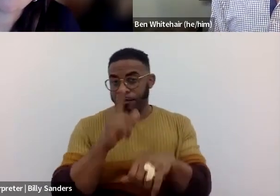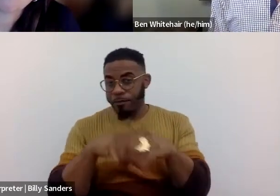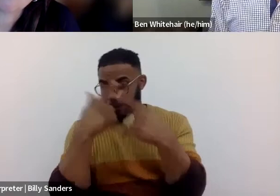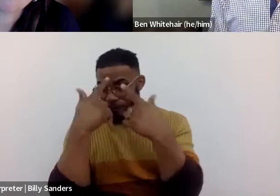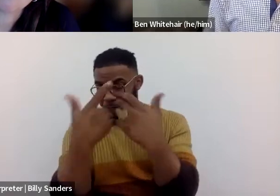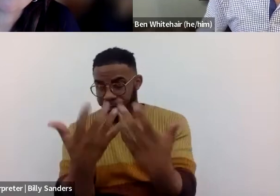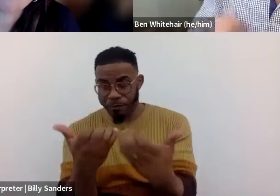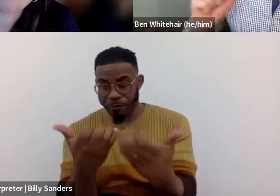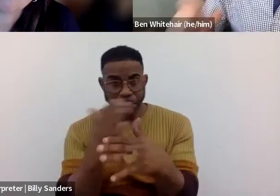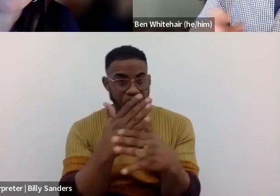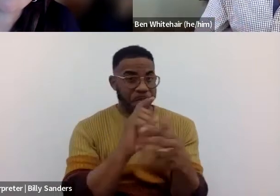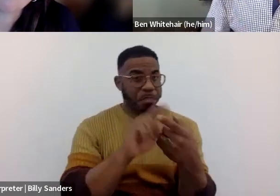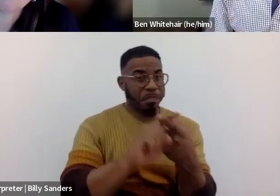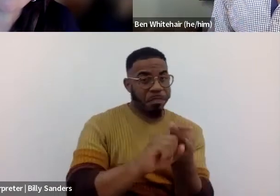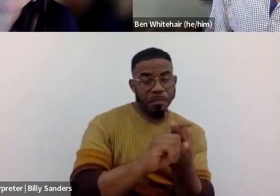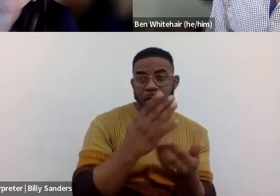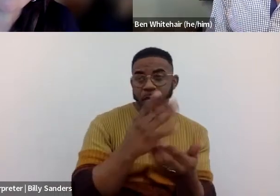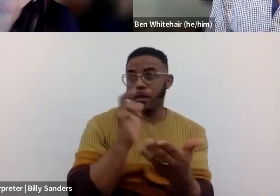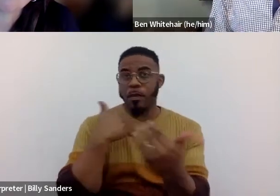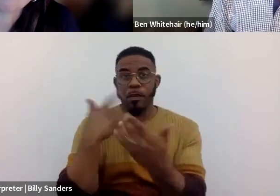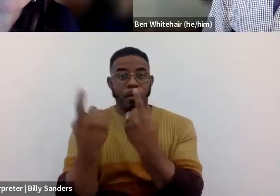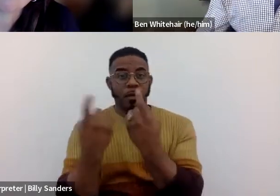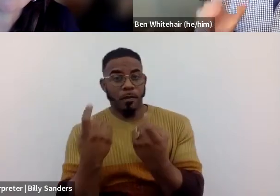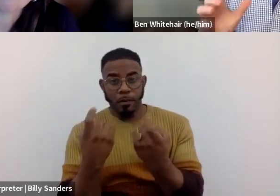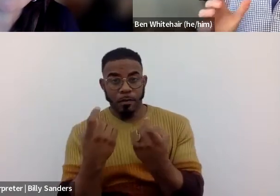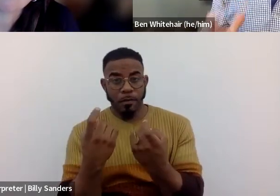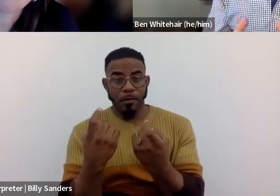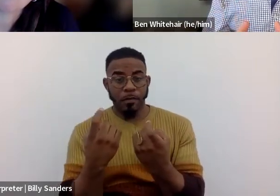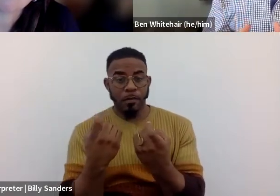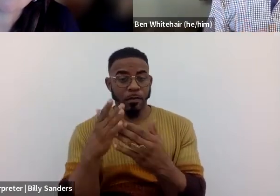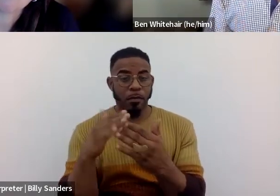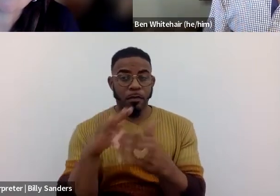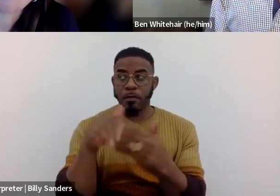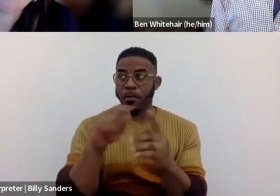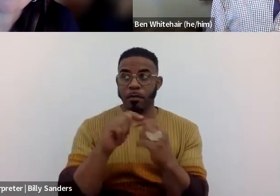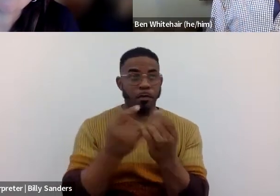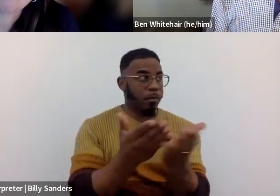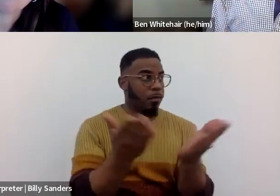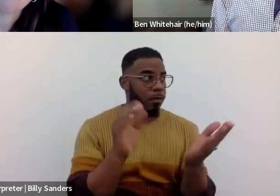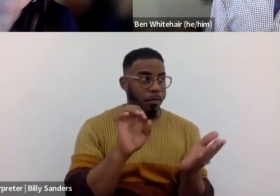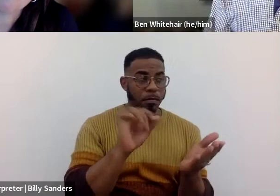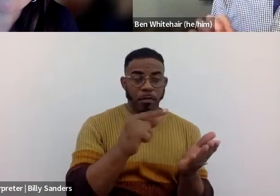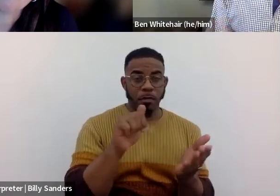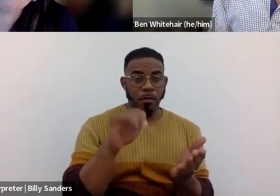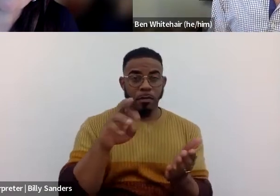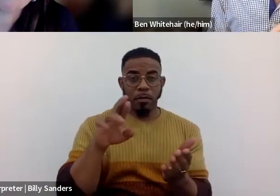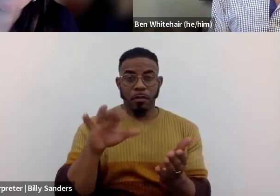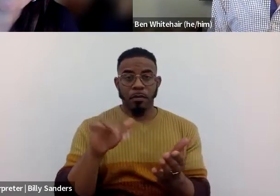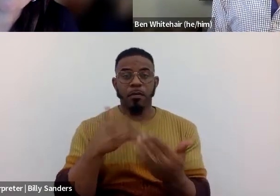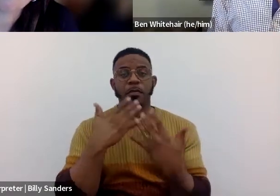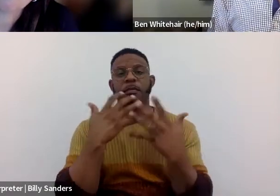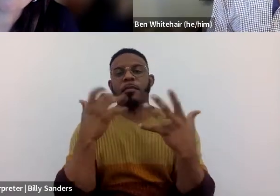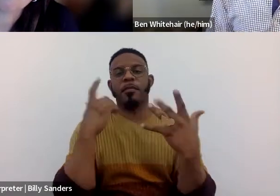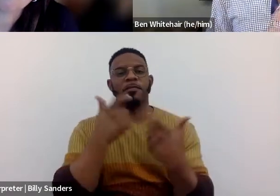share it with a friend, someone who has these questions, and on behalf of the whole team here at SAG-AFTRA, we would like to thank you very much for watching